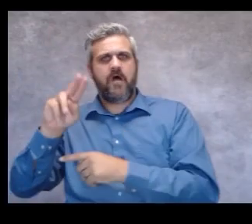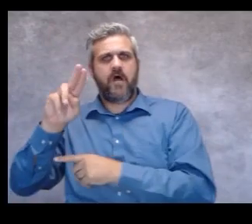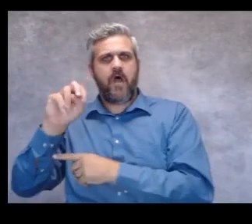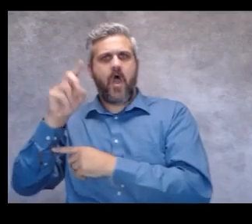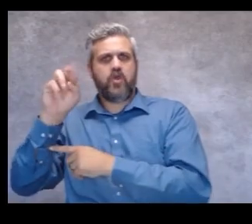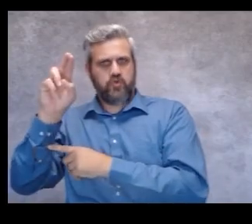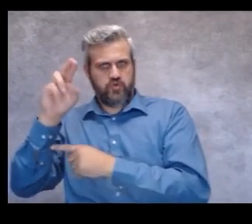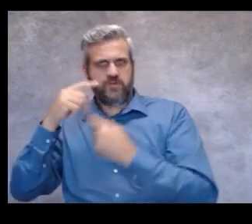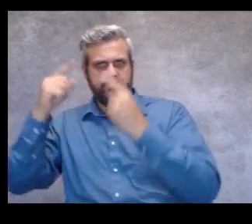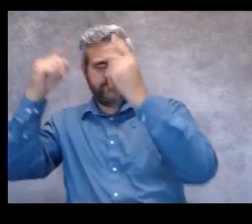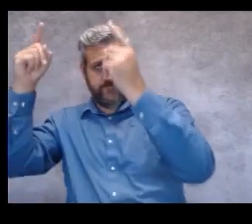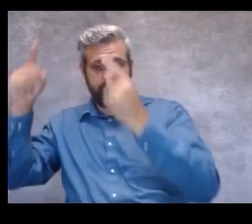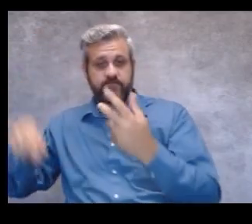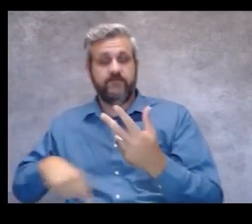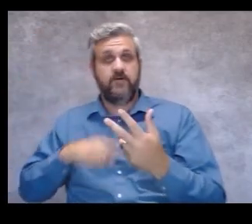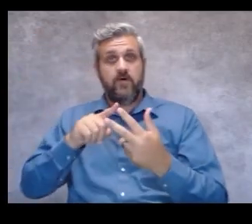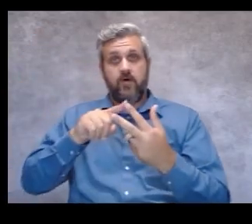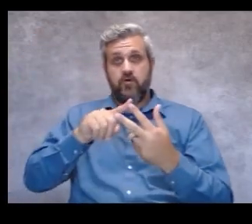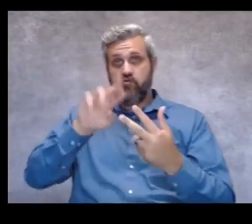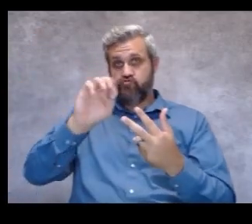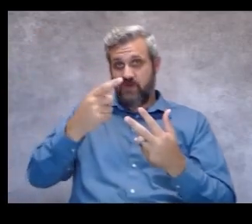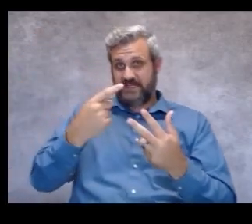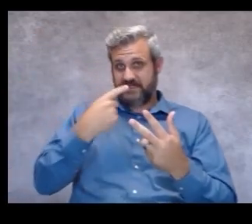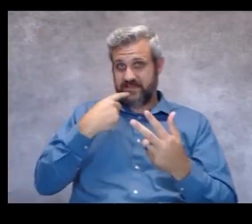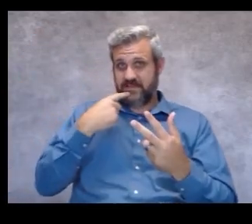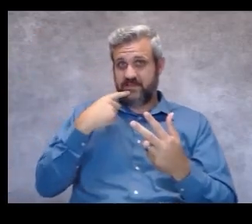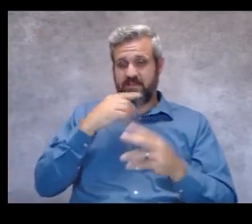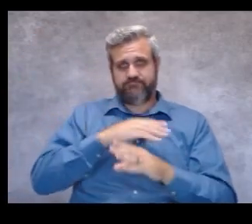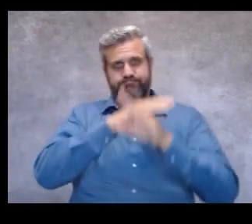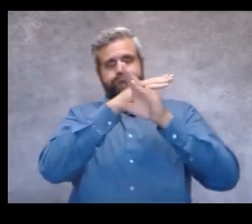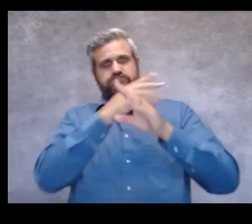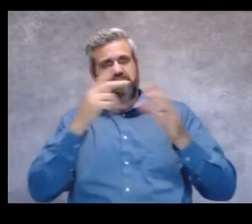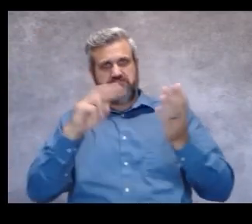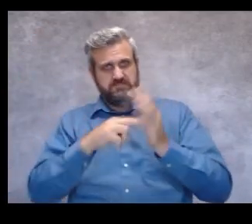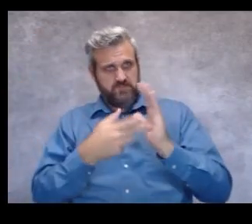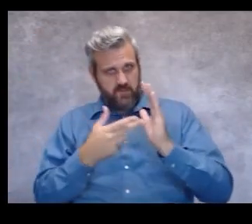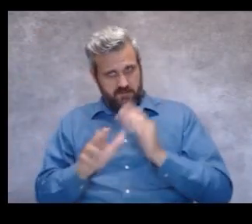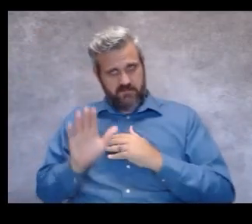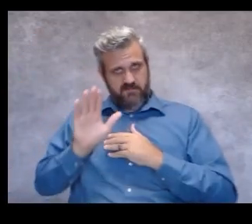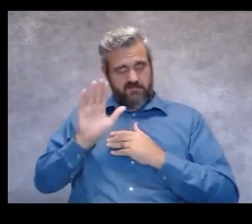The regulation defines disadvantaged as operating under conditions detrimental